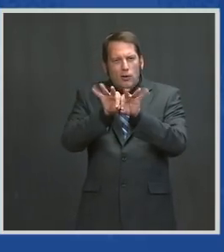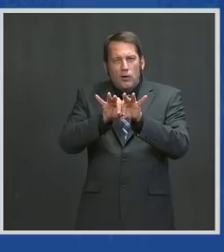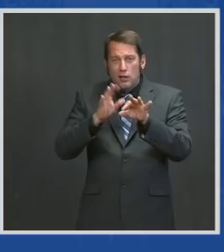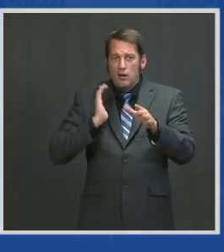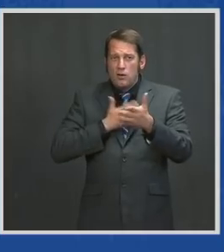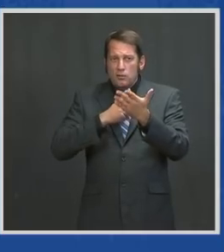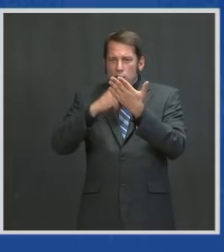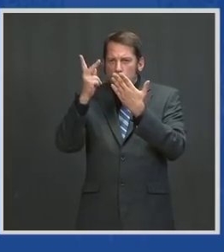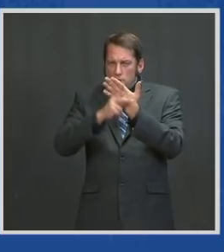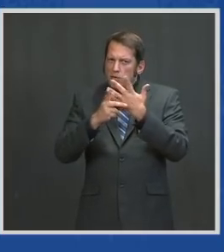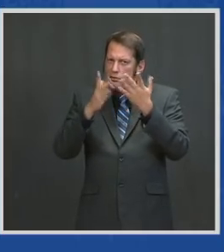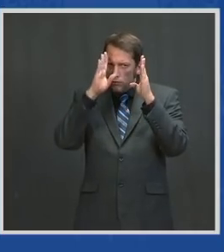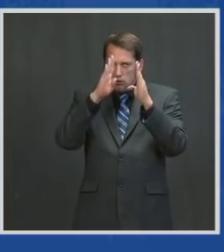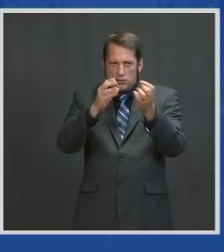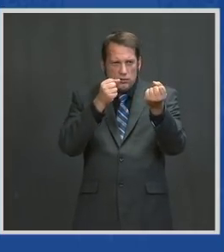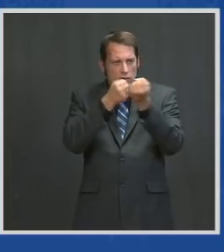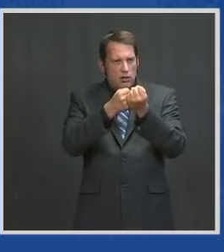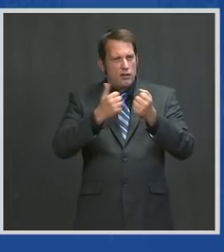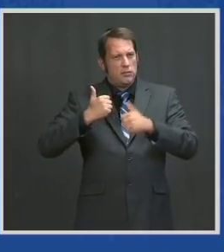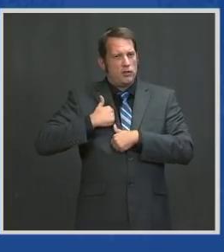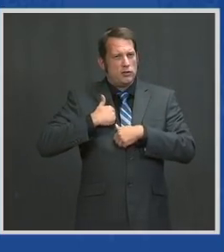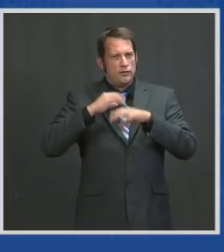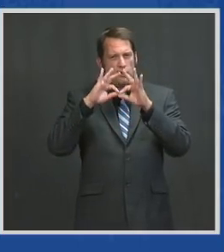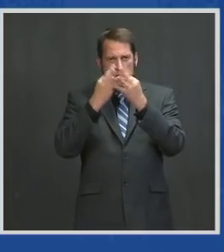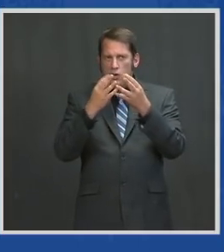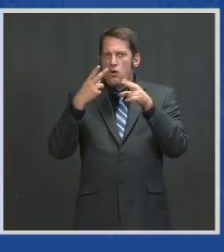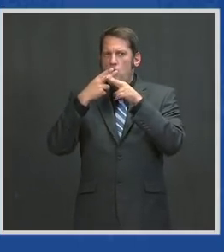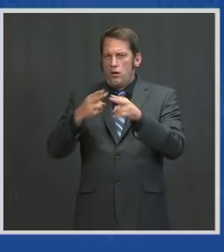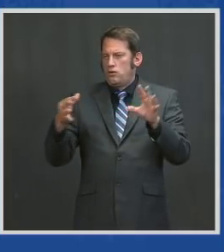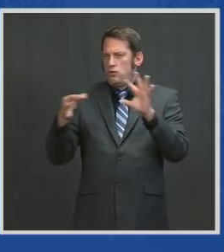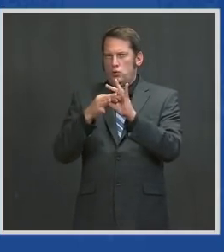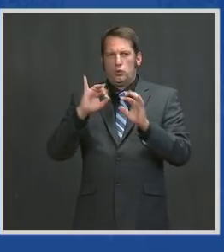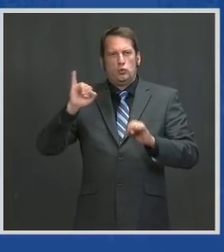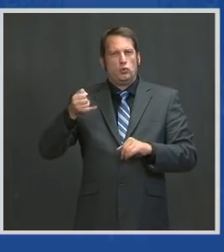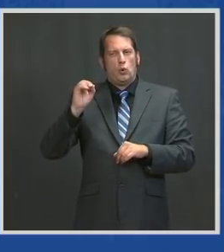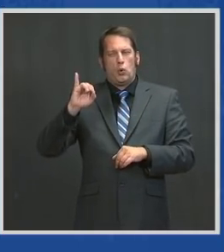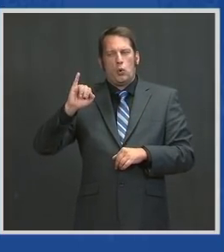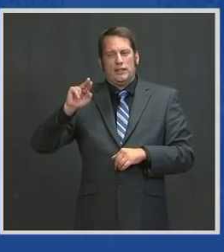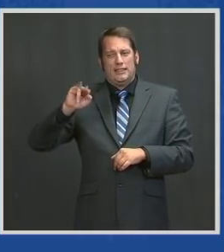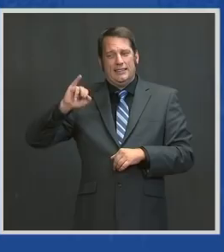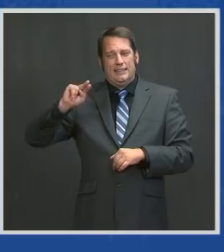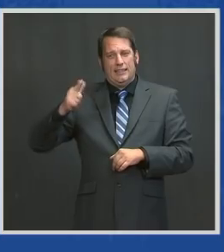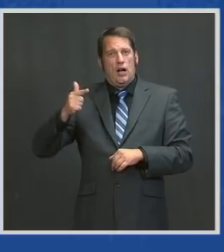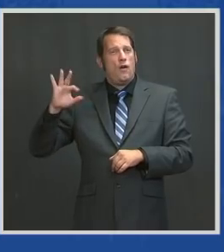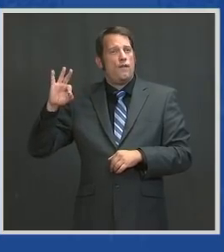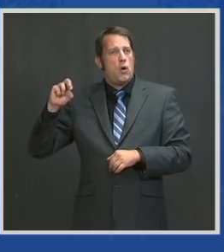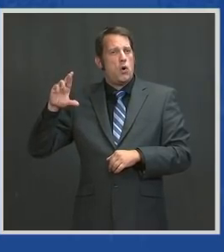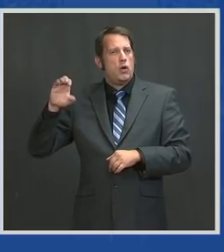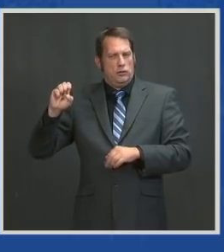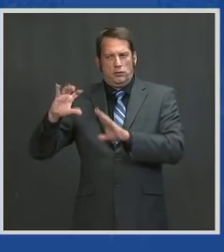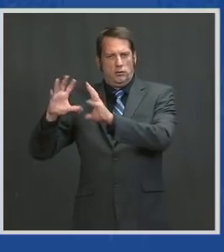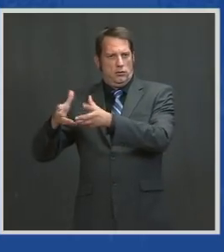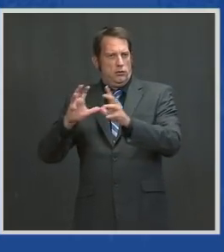called Joining Forces, we're going to work on military spouse employment and entrepreneurship.